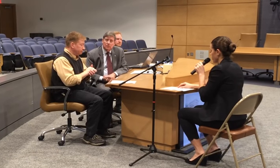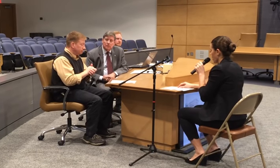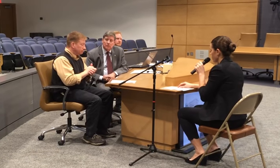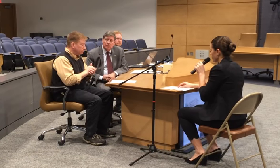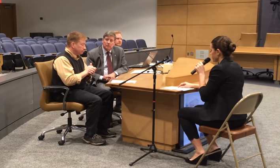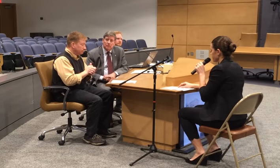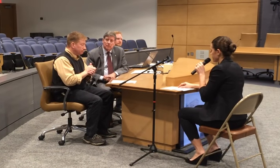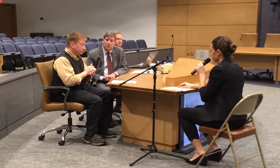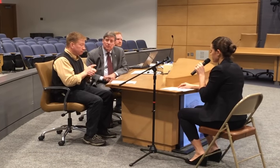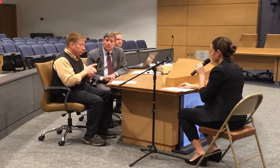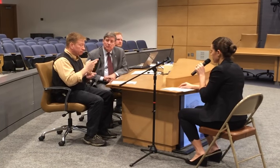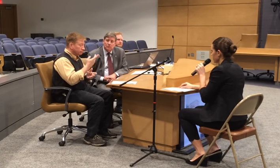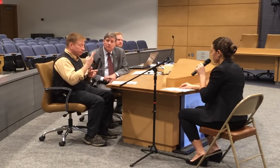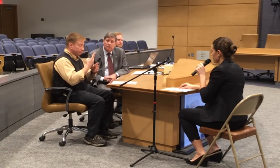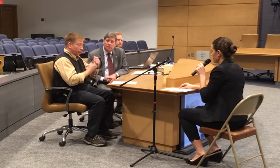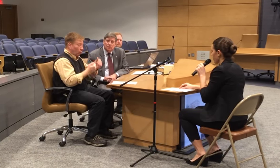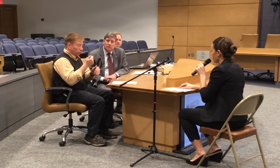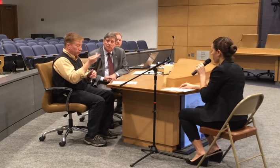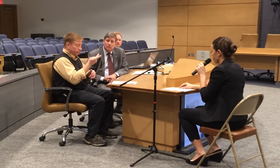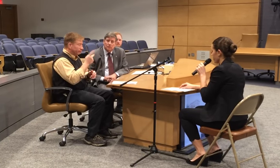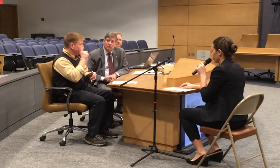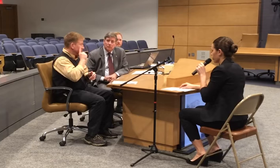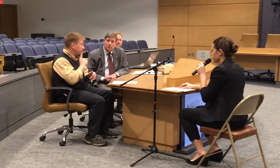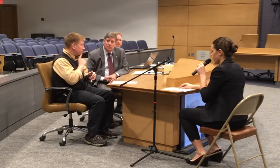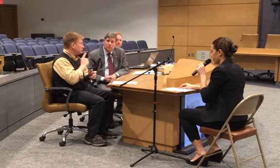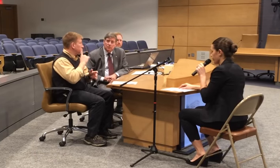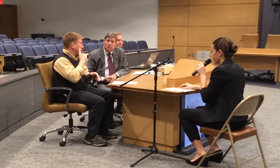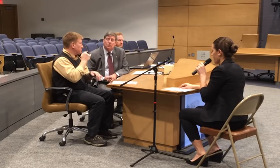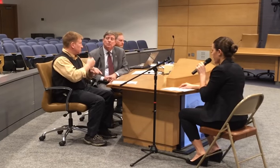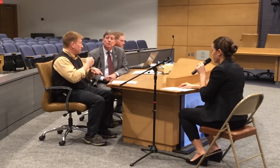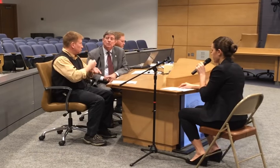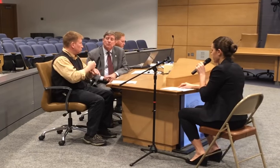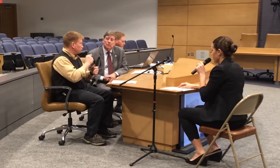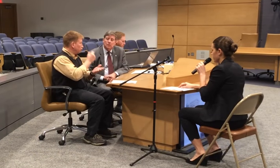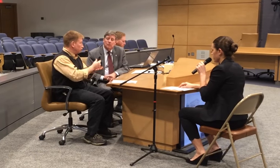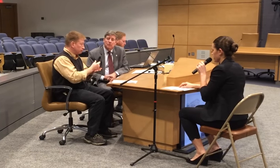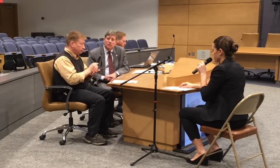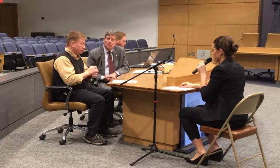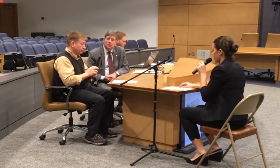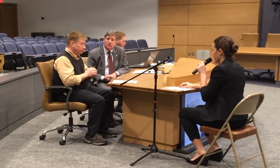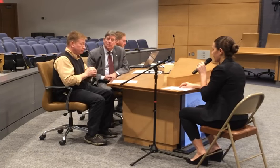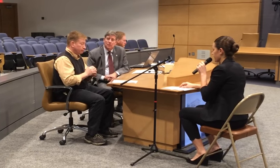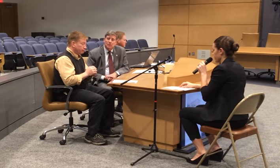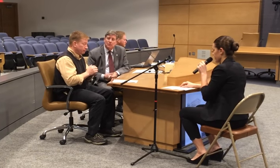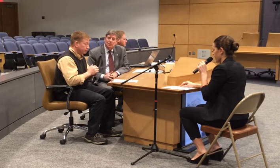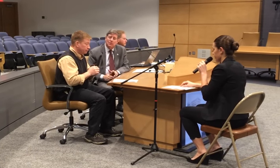husband, Charles, both of whom were Deaf and met at the Minnesota State Academy for the Deaf.